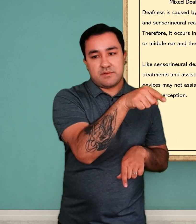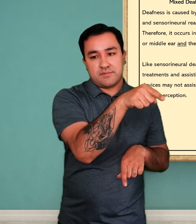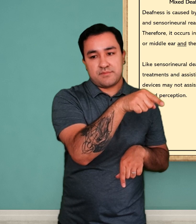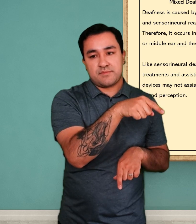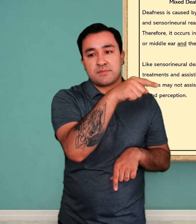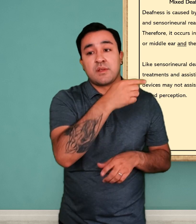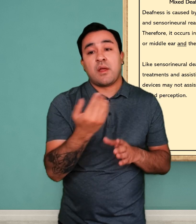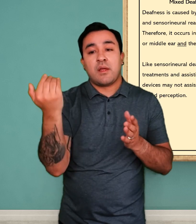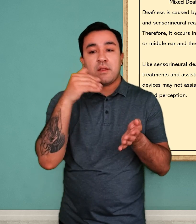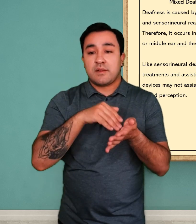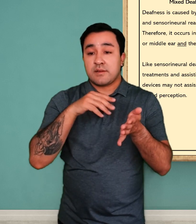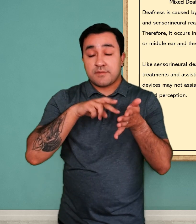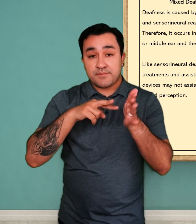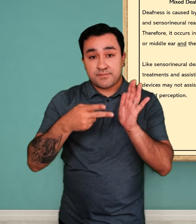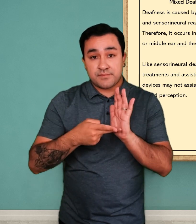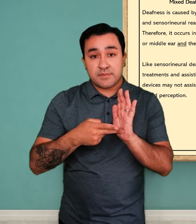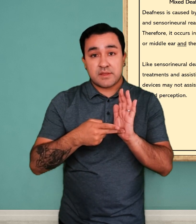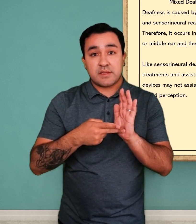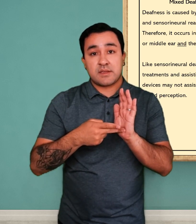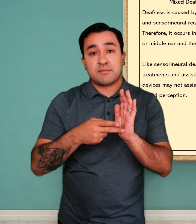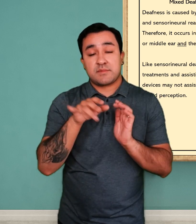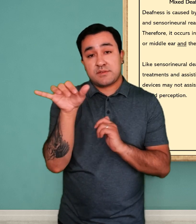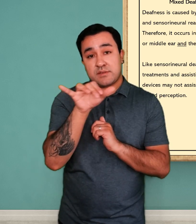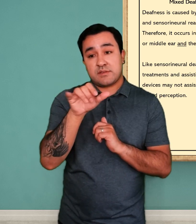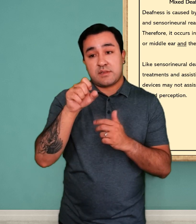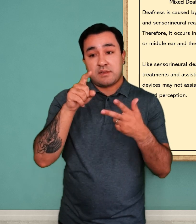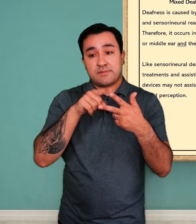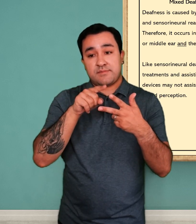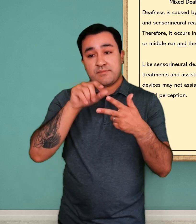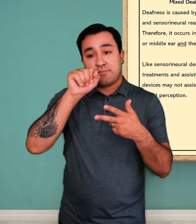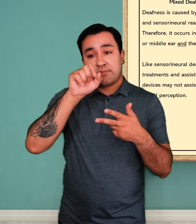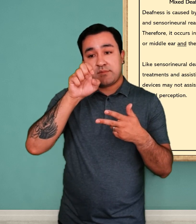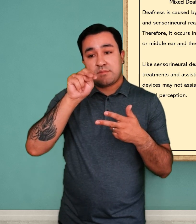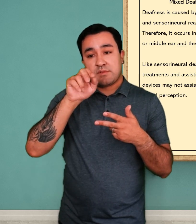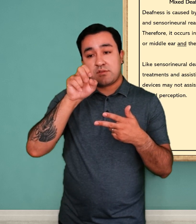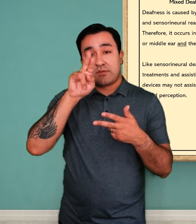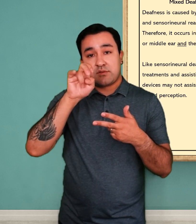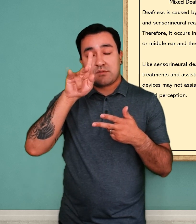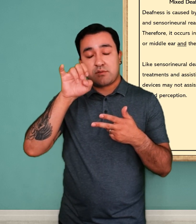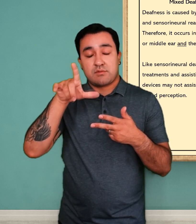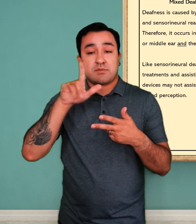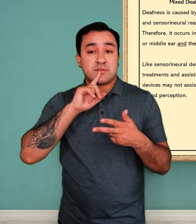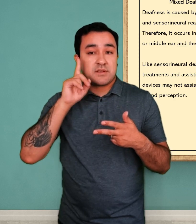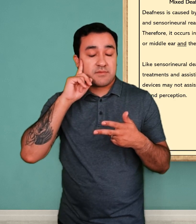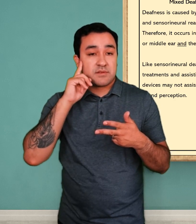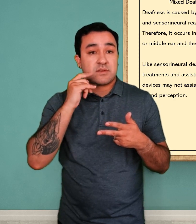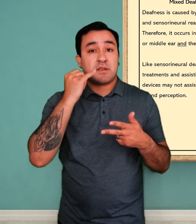In these cases, just like sensorineural deafness, hearing aids, and other medical treatment